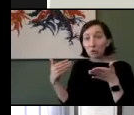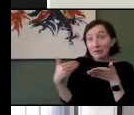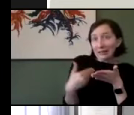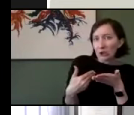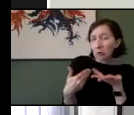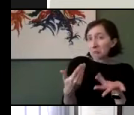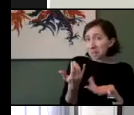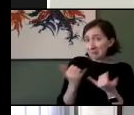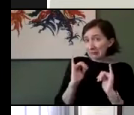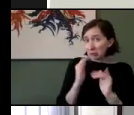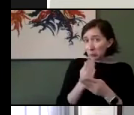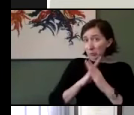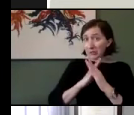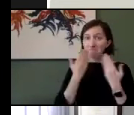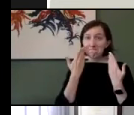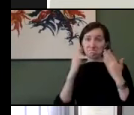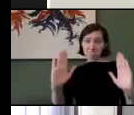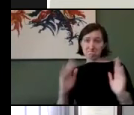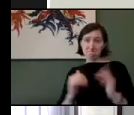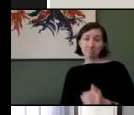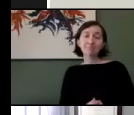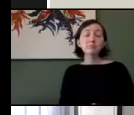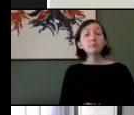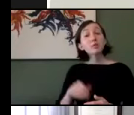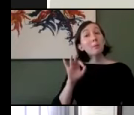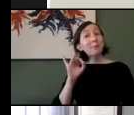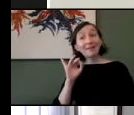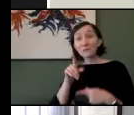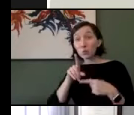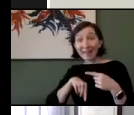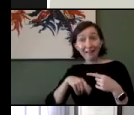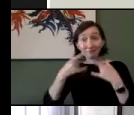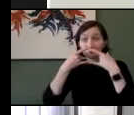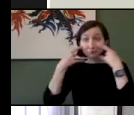When wearing a mask is not feasible in every situation for some people,